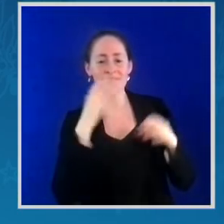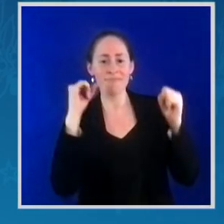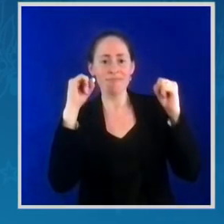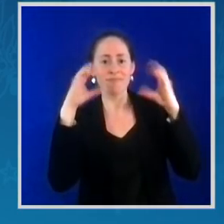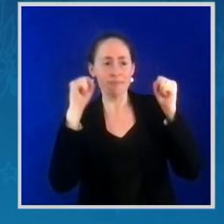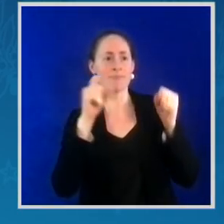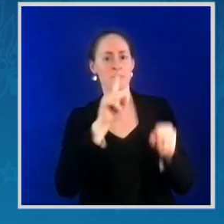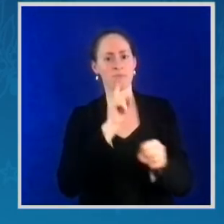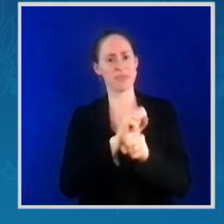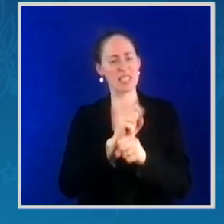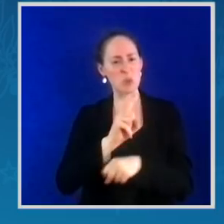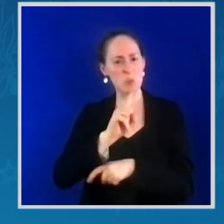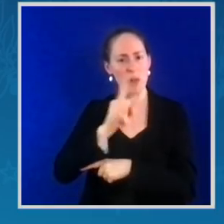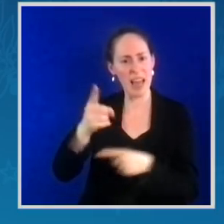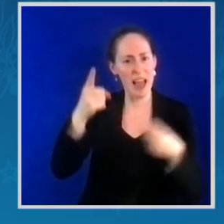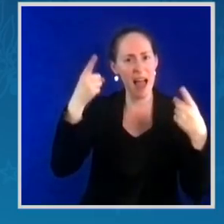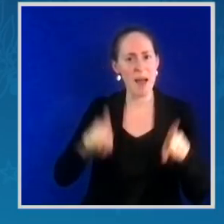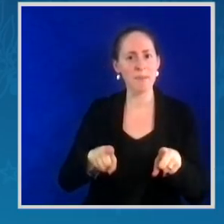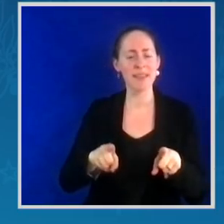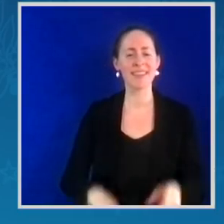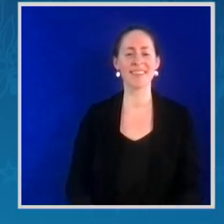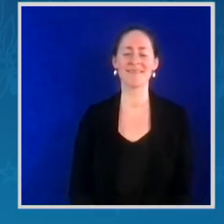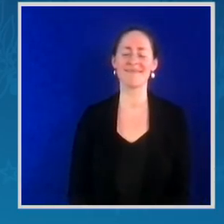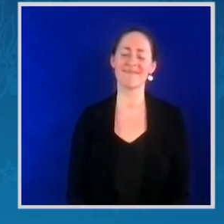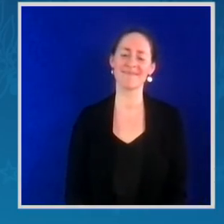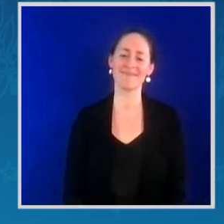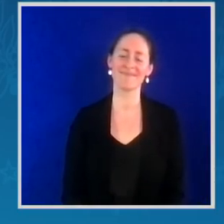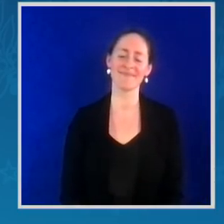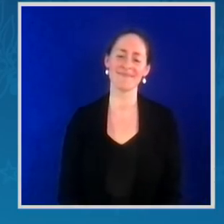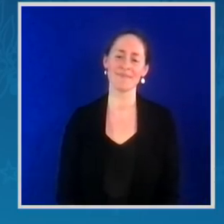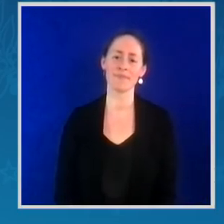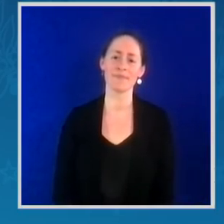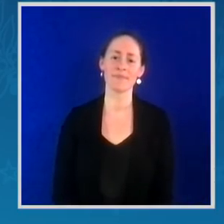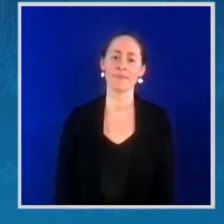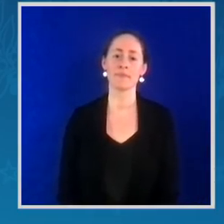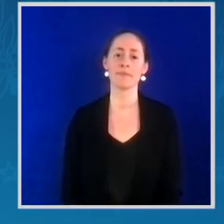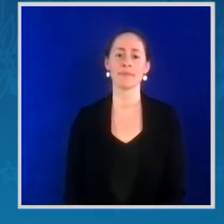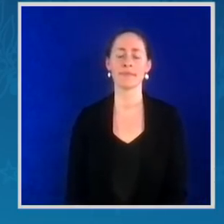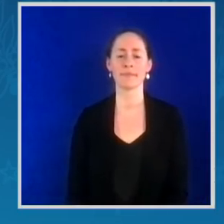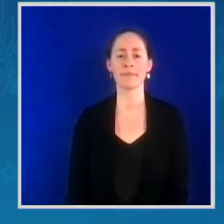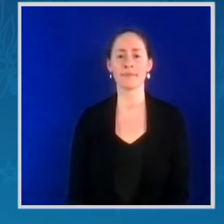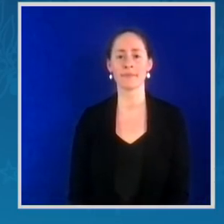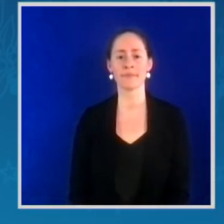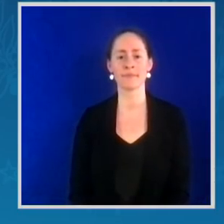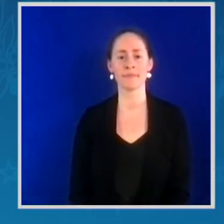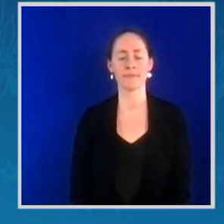And what I know, to be clear is that if we are to address the issues